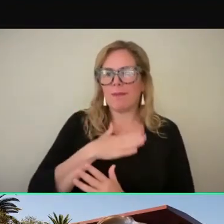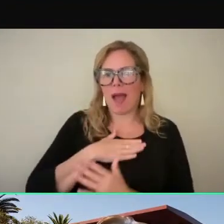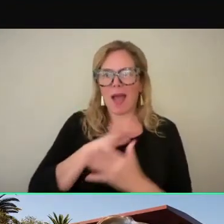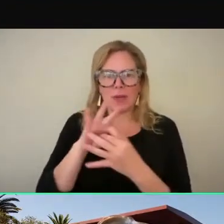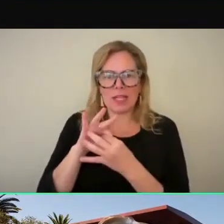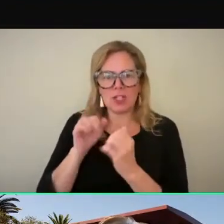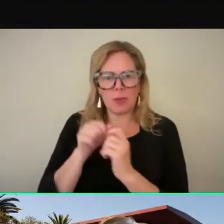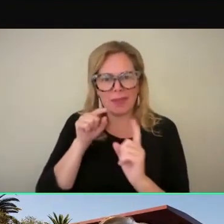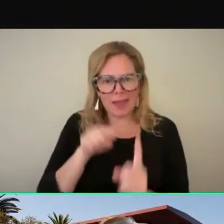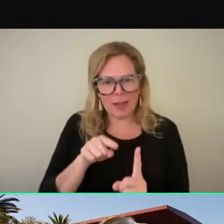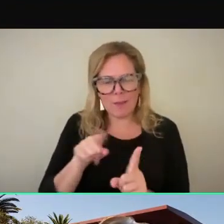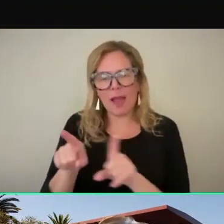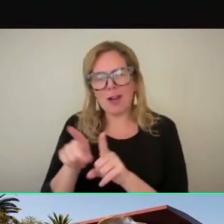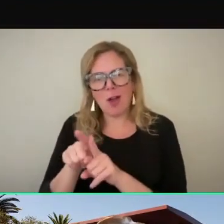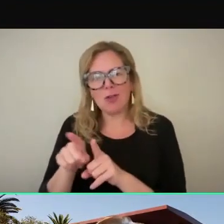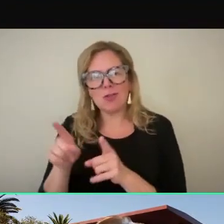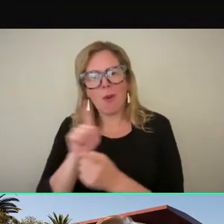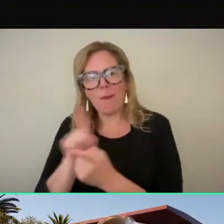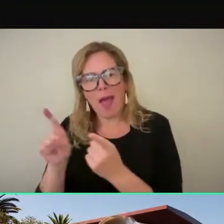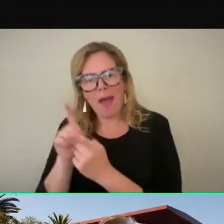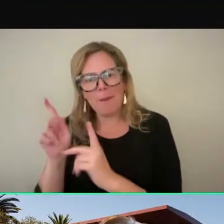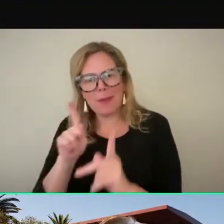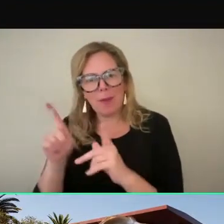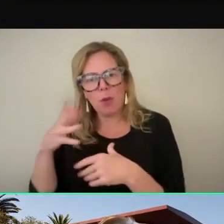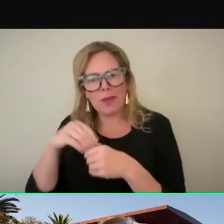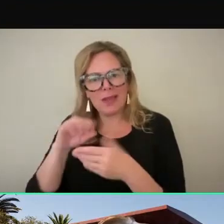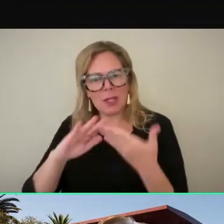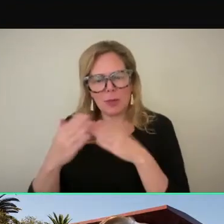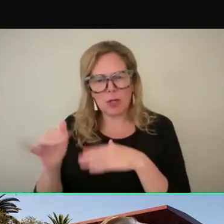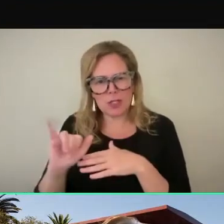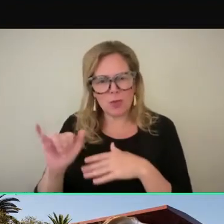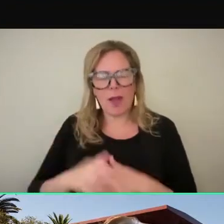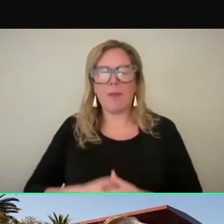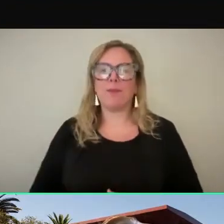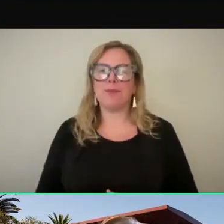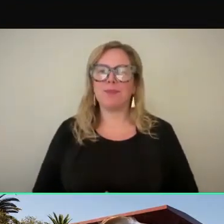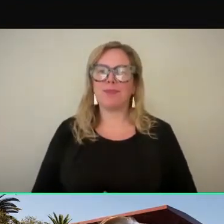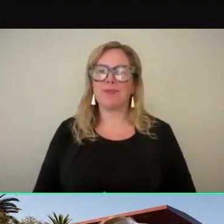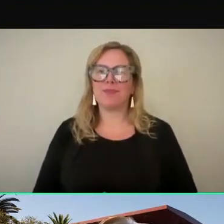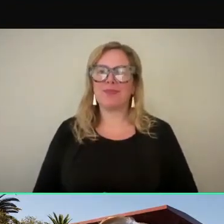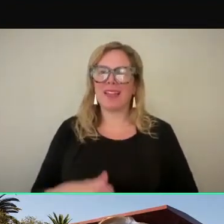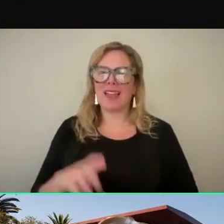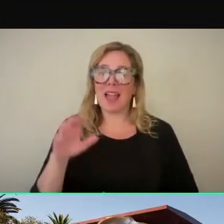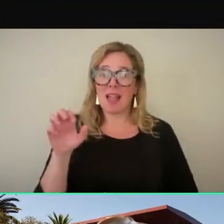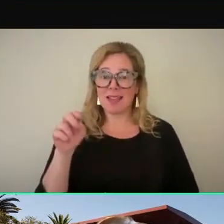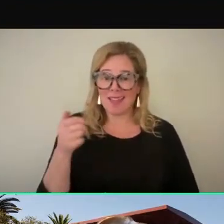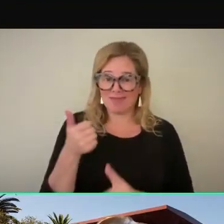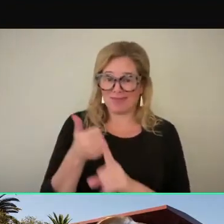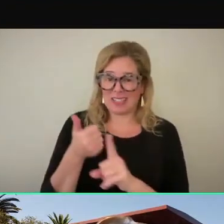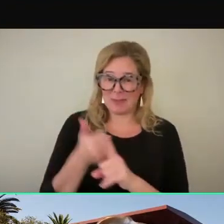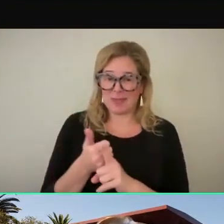well. Colin is a musician, as I said, next slide, please. But in spite of that, when he is in a